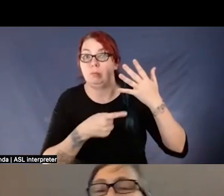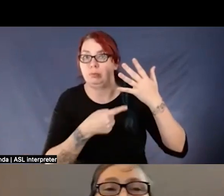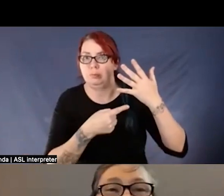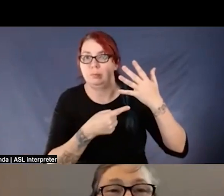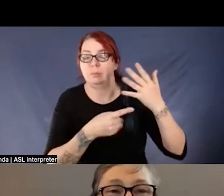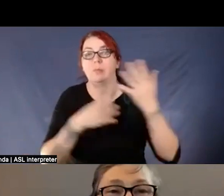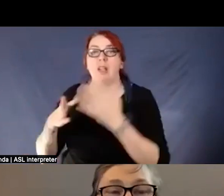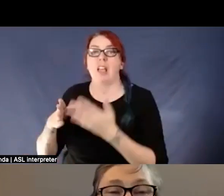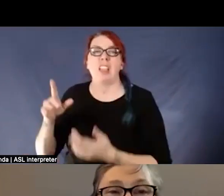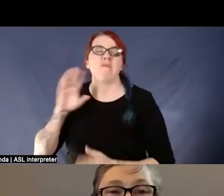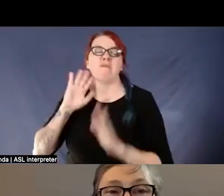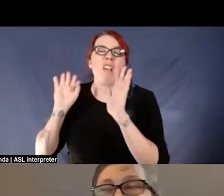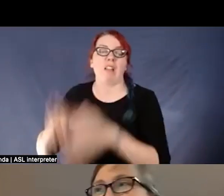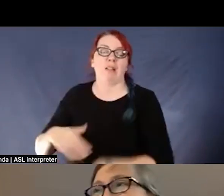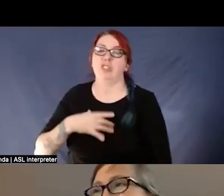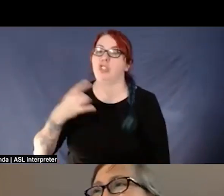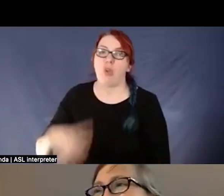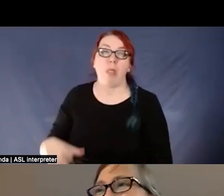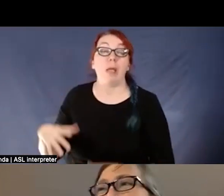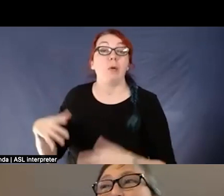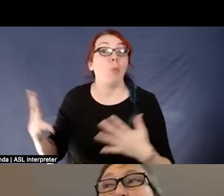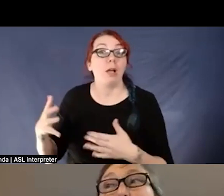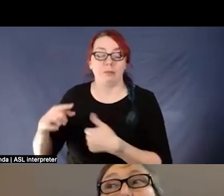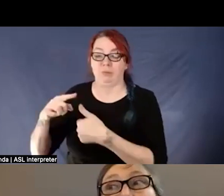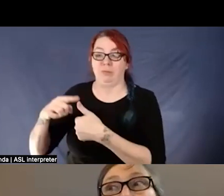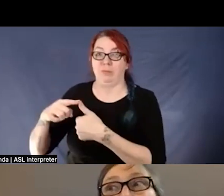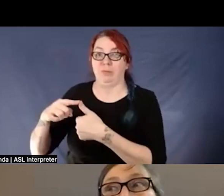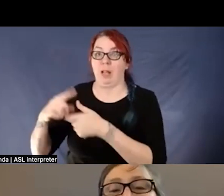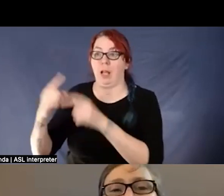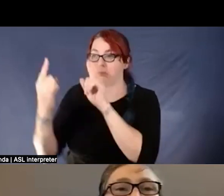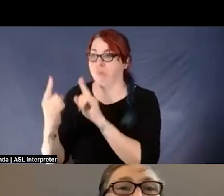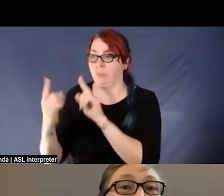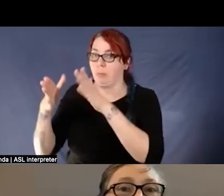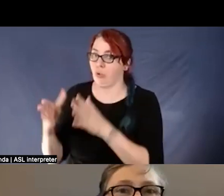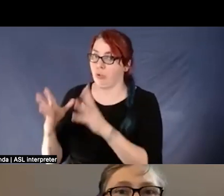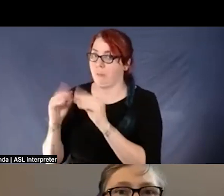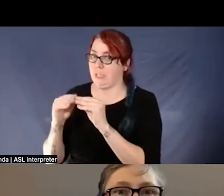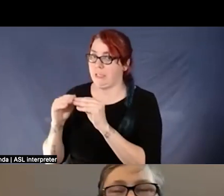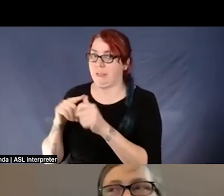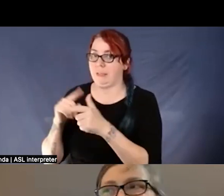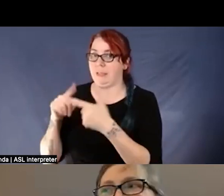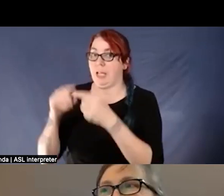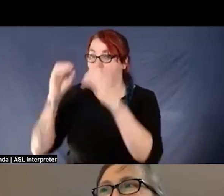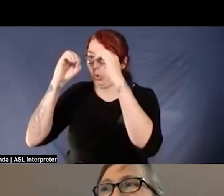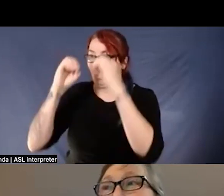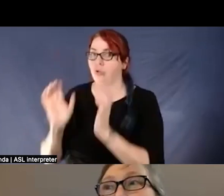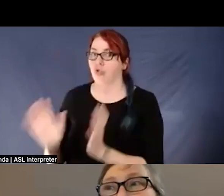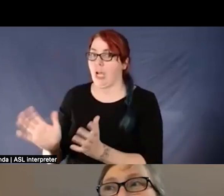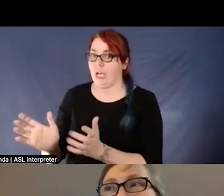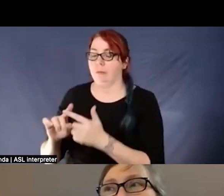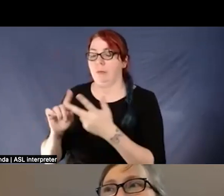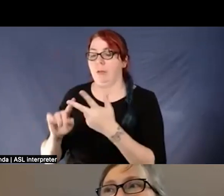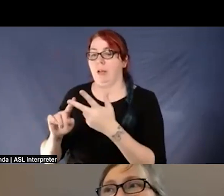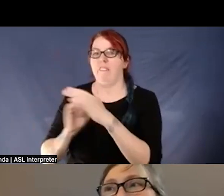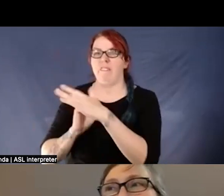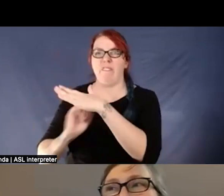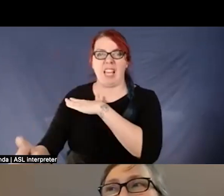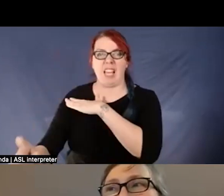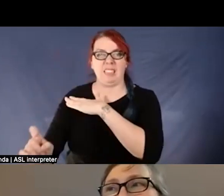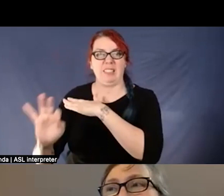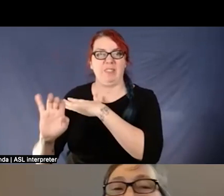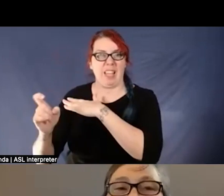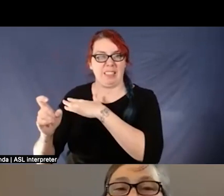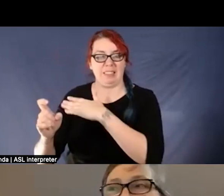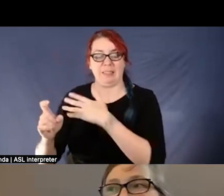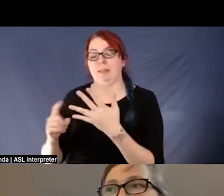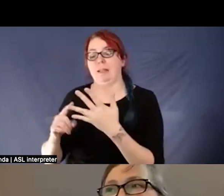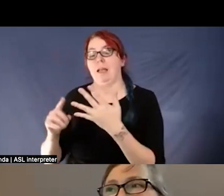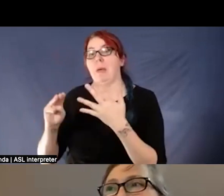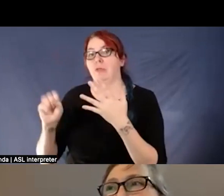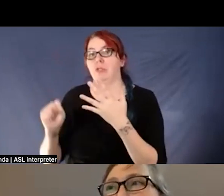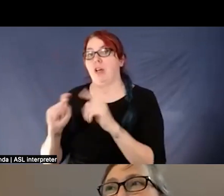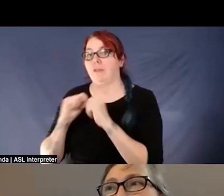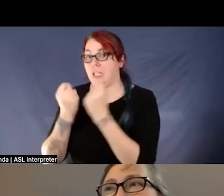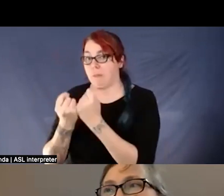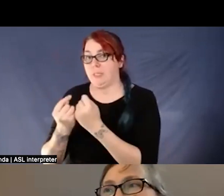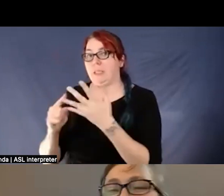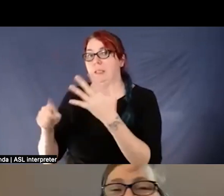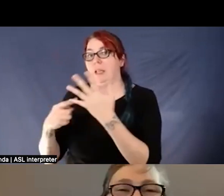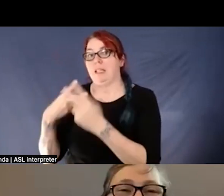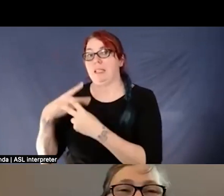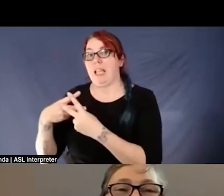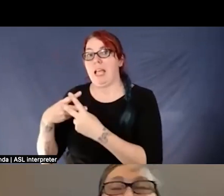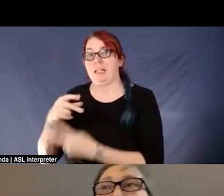face-to-face meetings, Google Chat, faxes, Google Chat, Microsoft Teams, Slack, and Microsoft Teams.